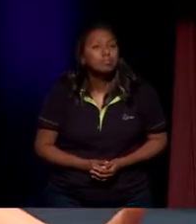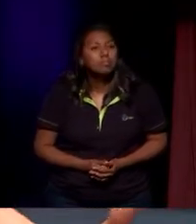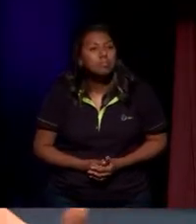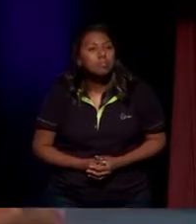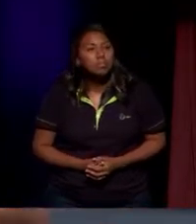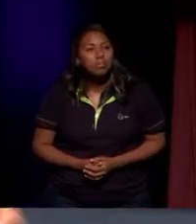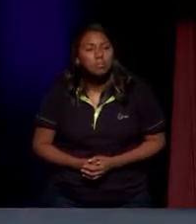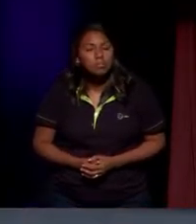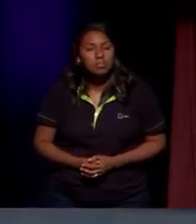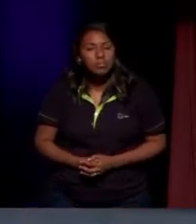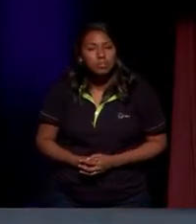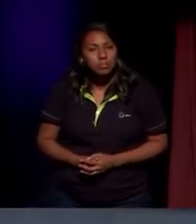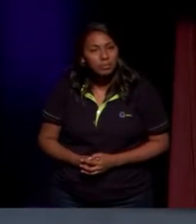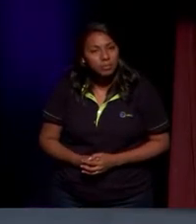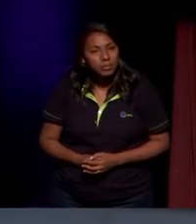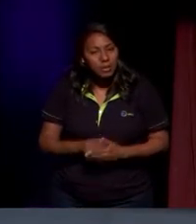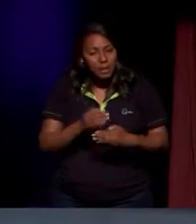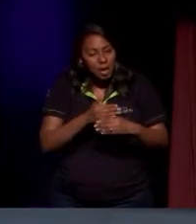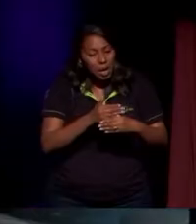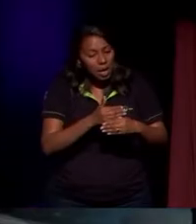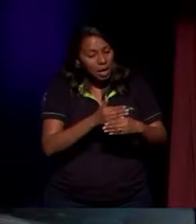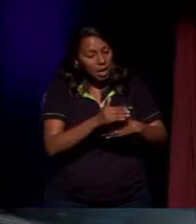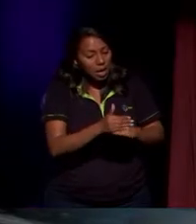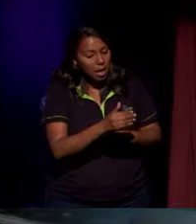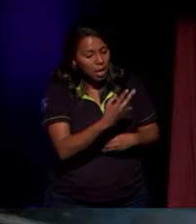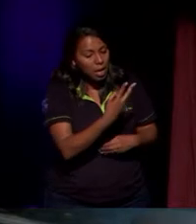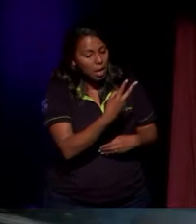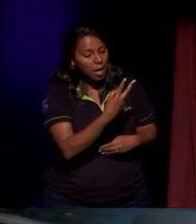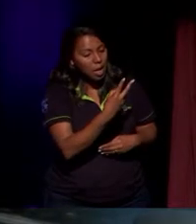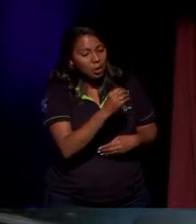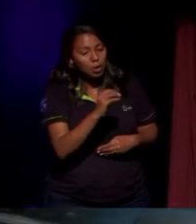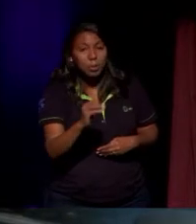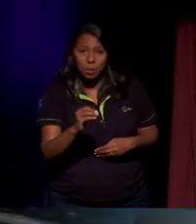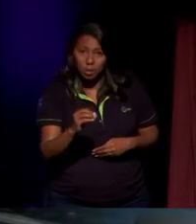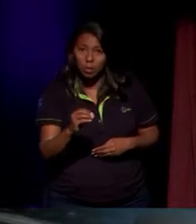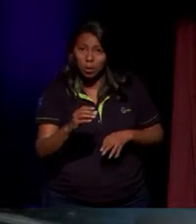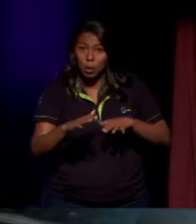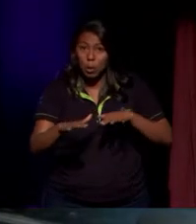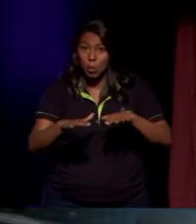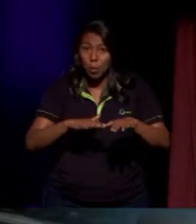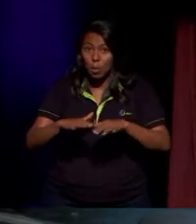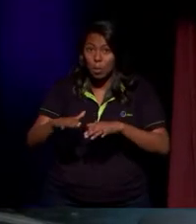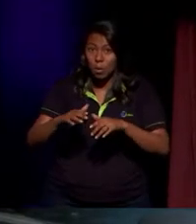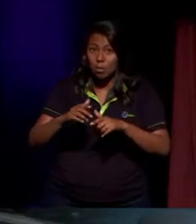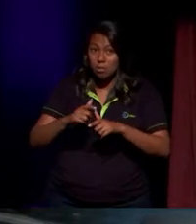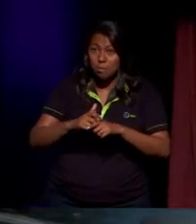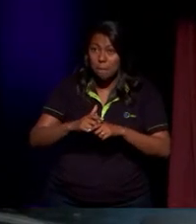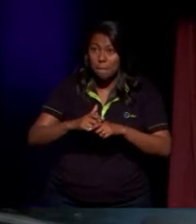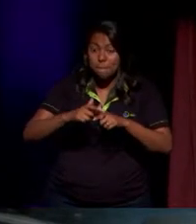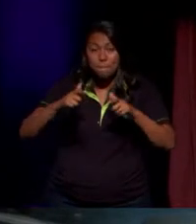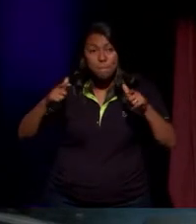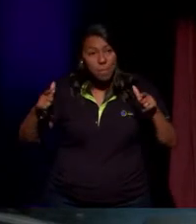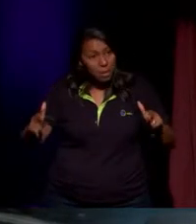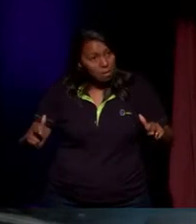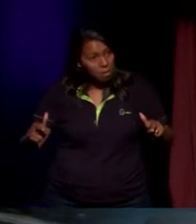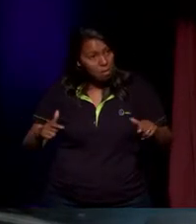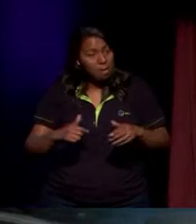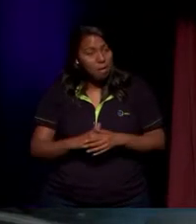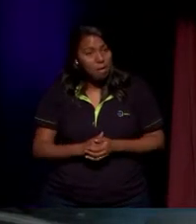From 2000, we have a great movement, largest in Saudi Arabia,